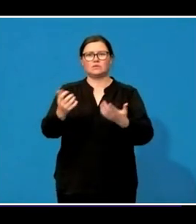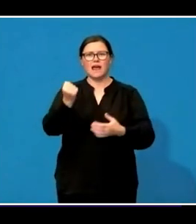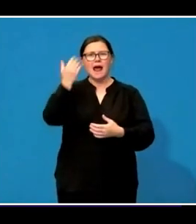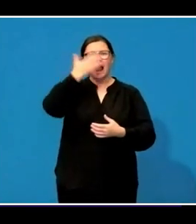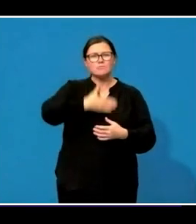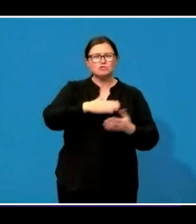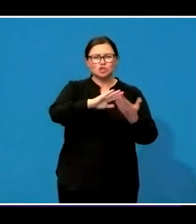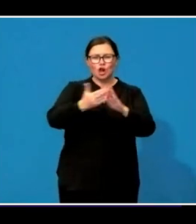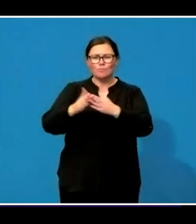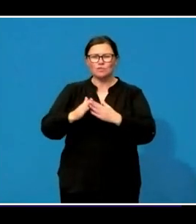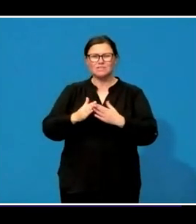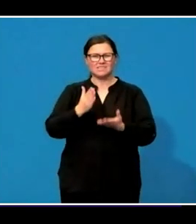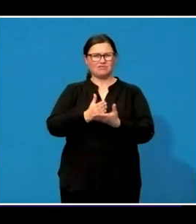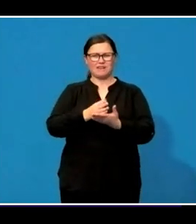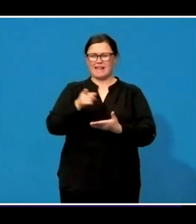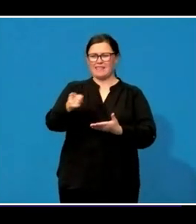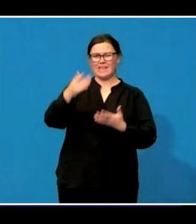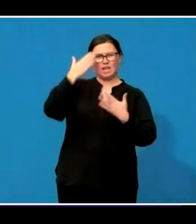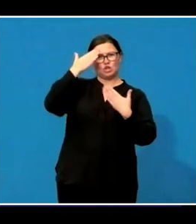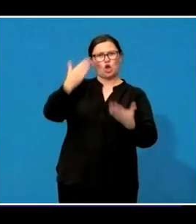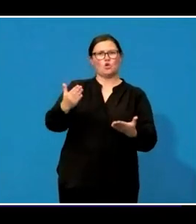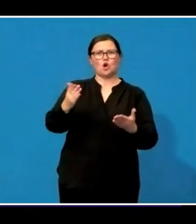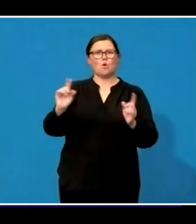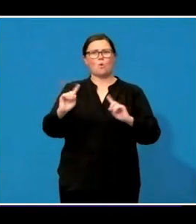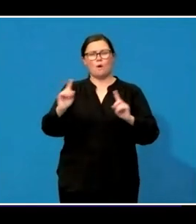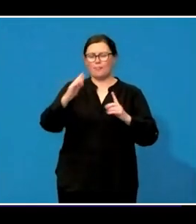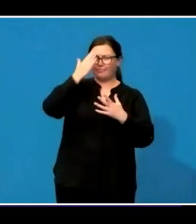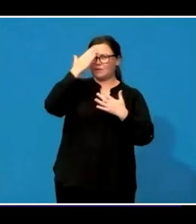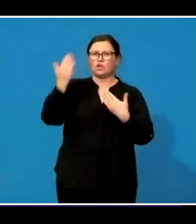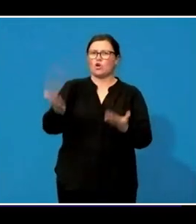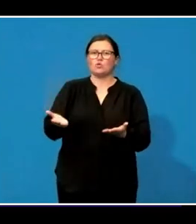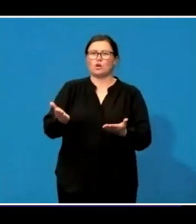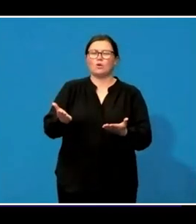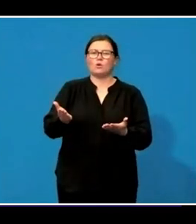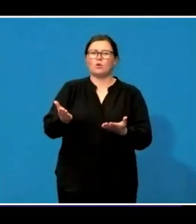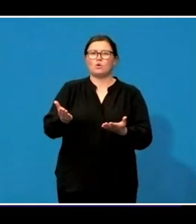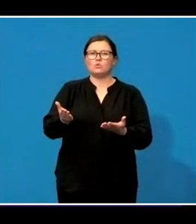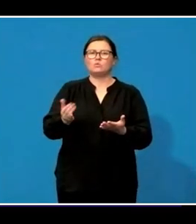know. And, consequently, the take-up of some of the things - some of the offerings such as